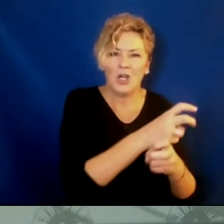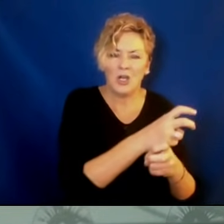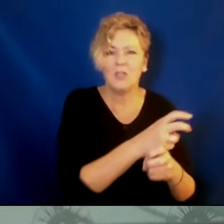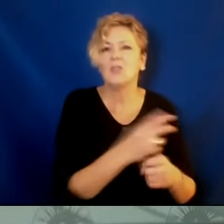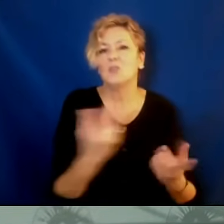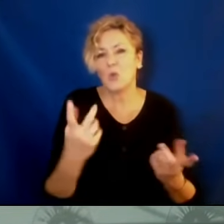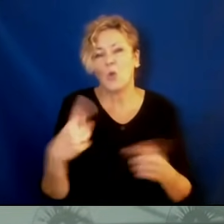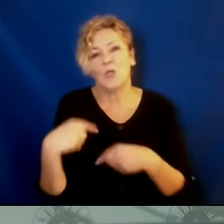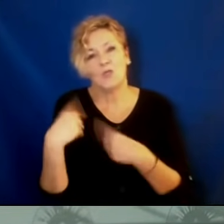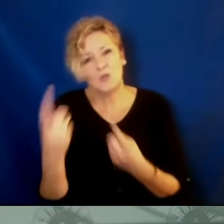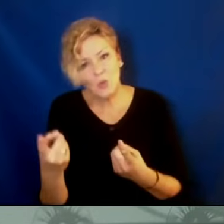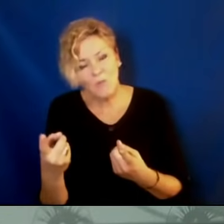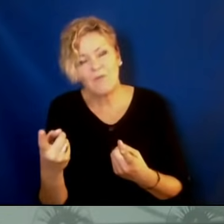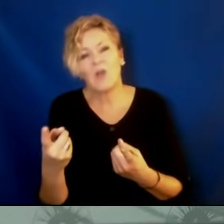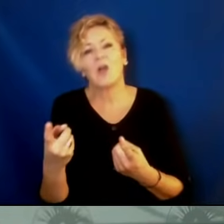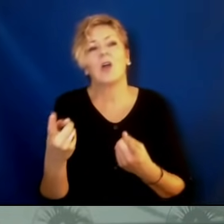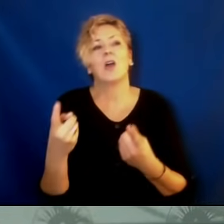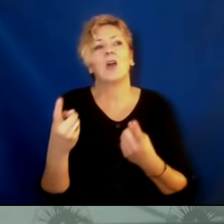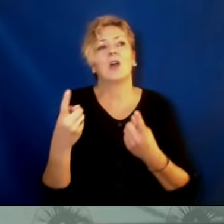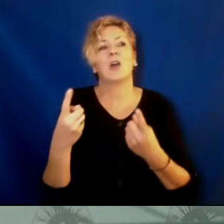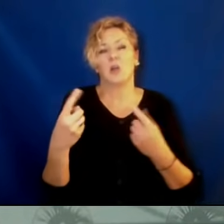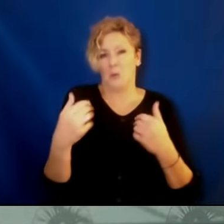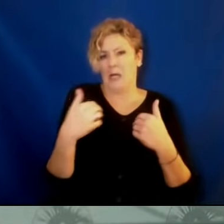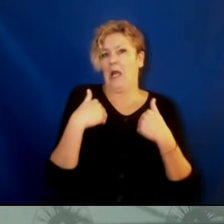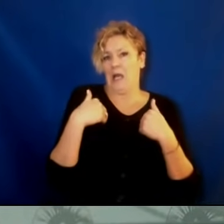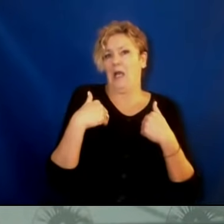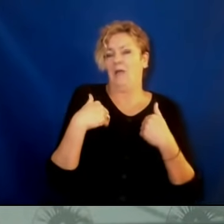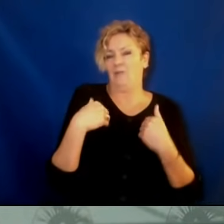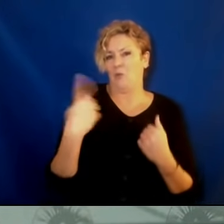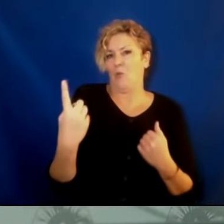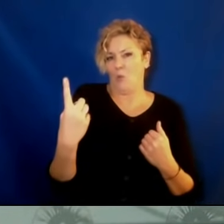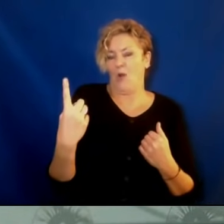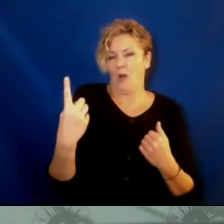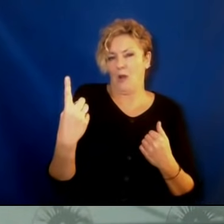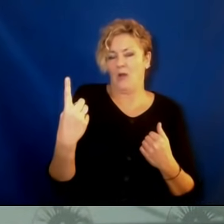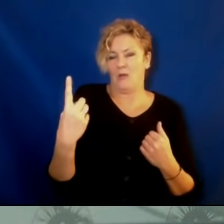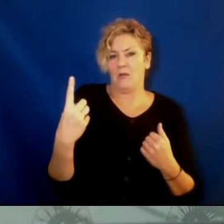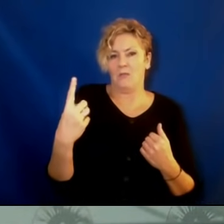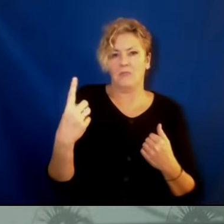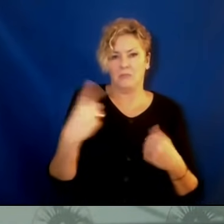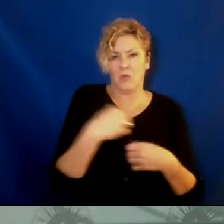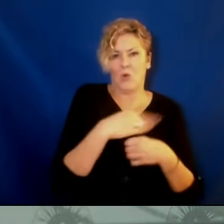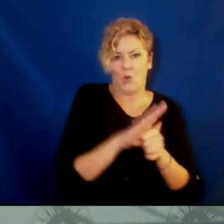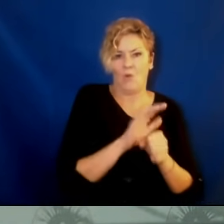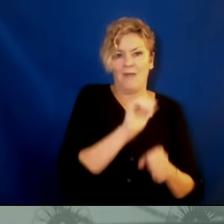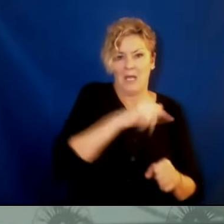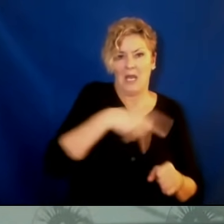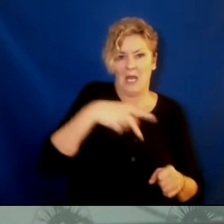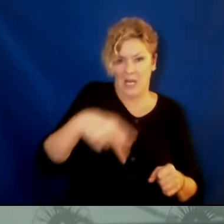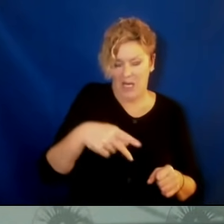contributes to the situation and does make it harder to do contact tracing and so that is our goal